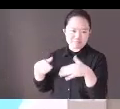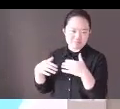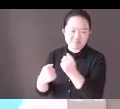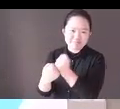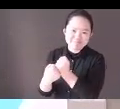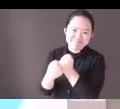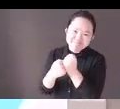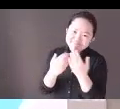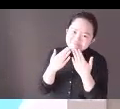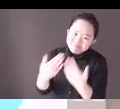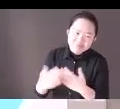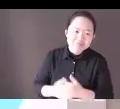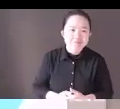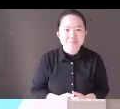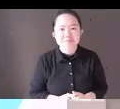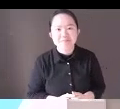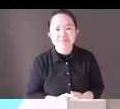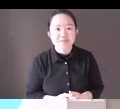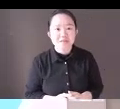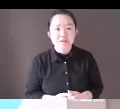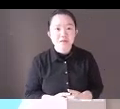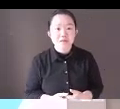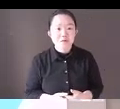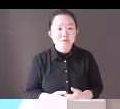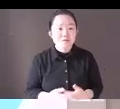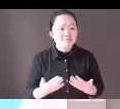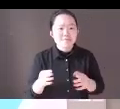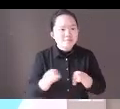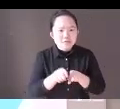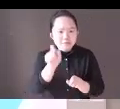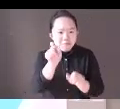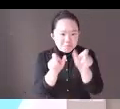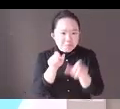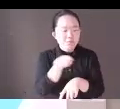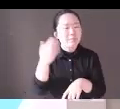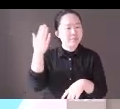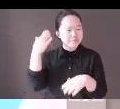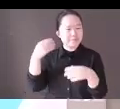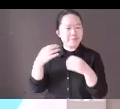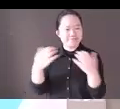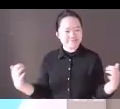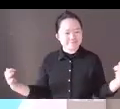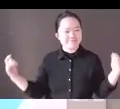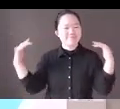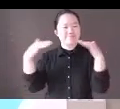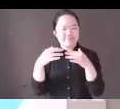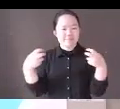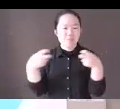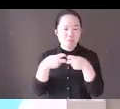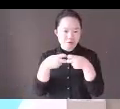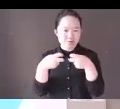tus uh who we met in Brussels at a similar event with the iwp and she said I want to do this in